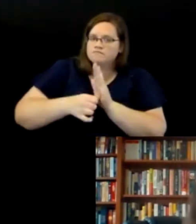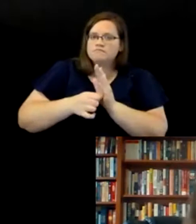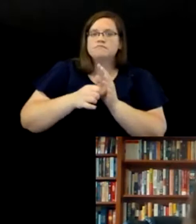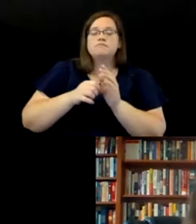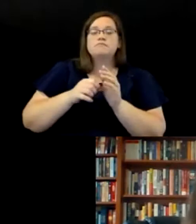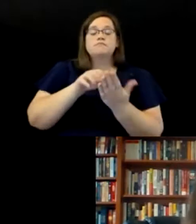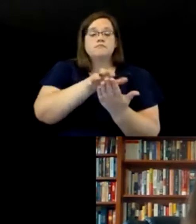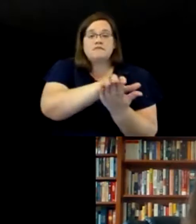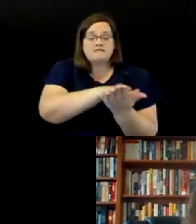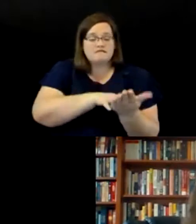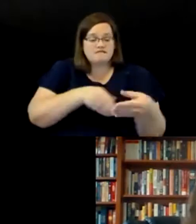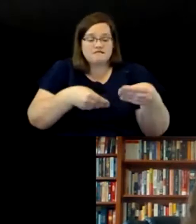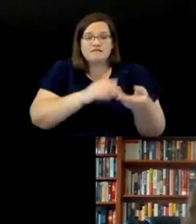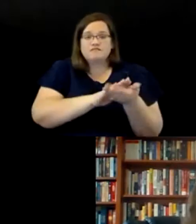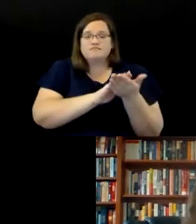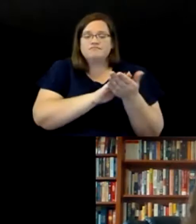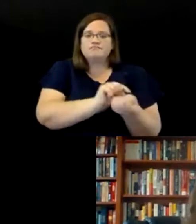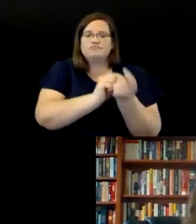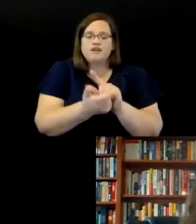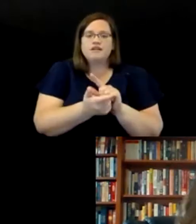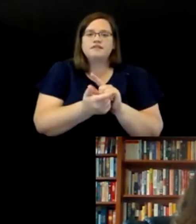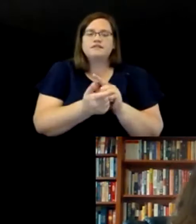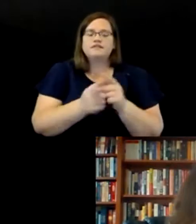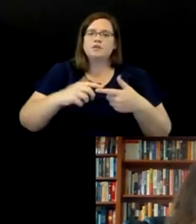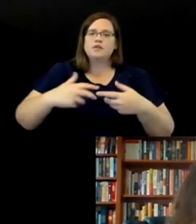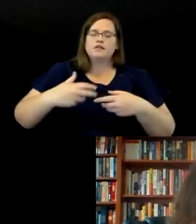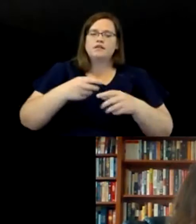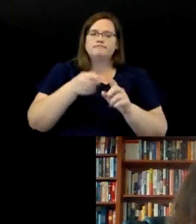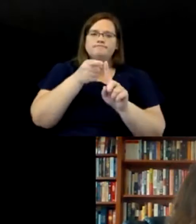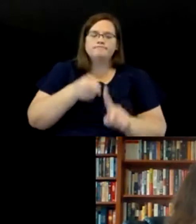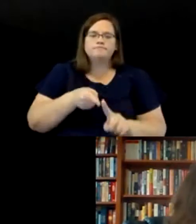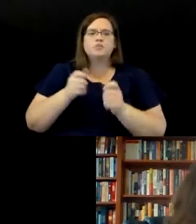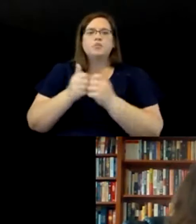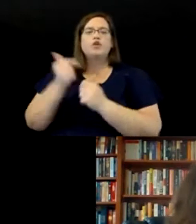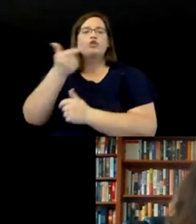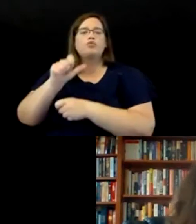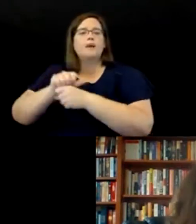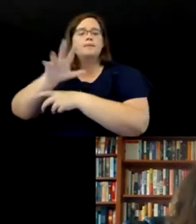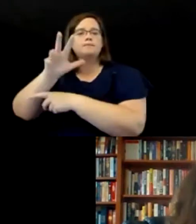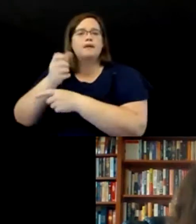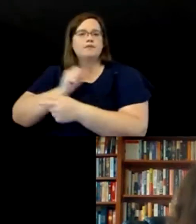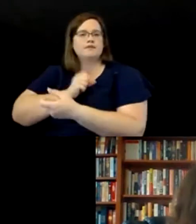materials into plain language with big thanks to Green Mountain South Advocate, and the Disability Council